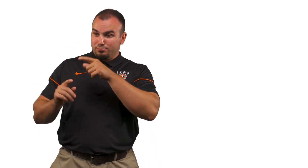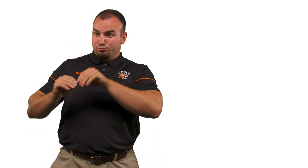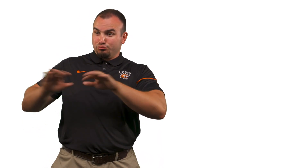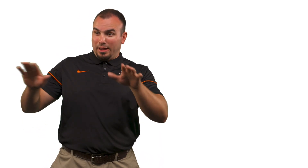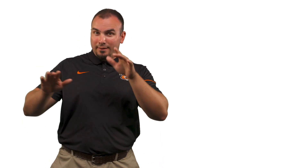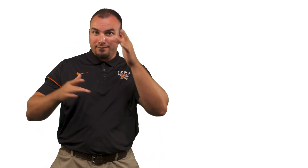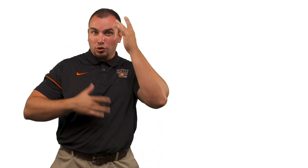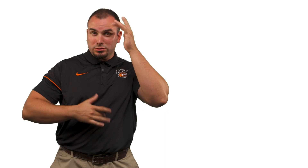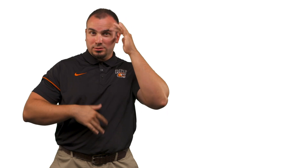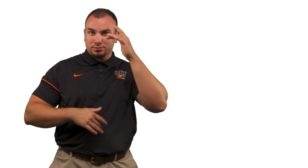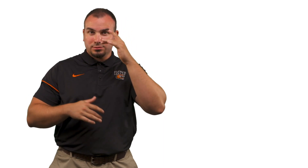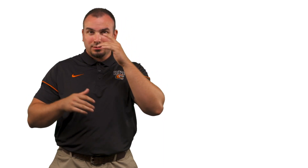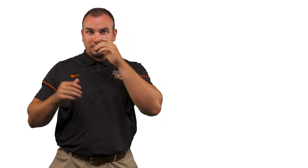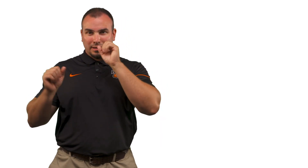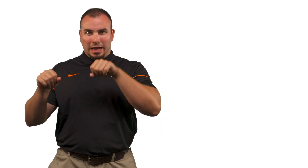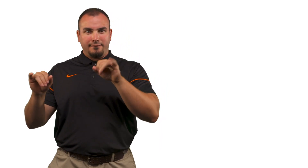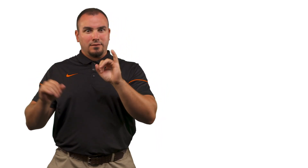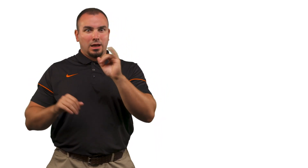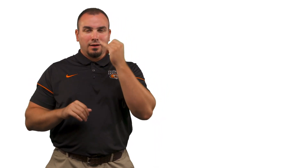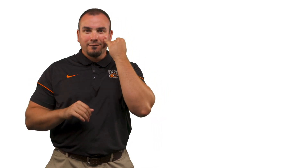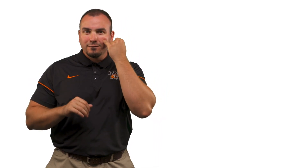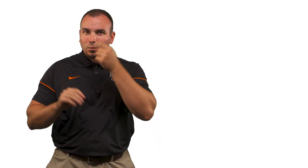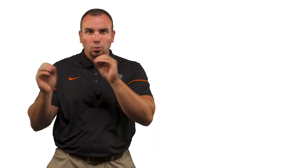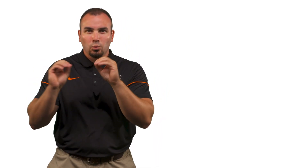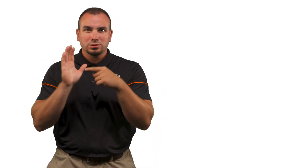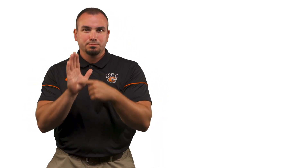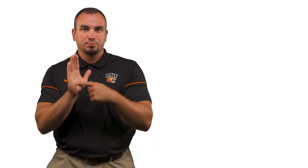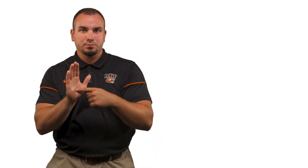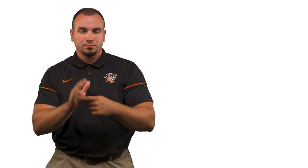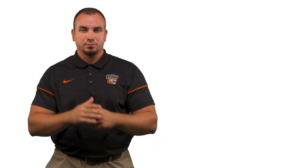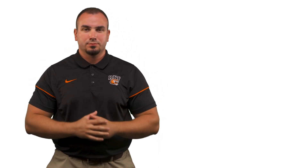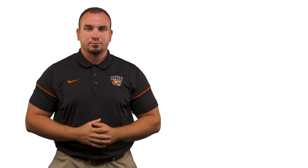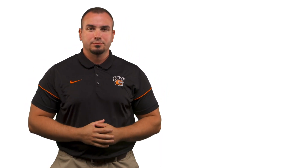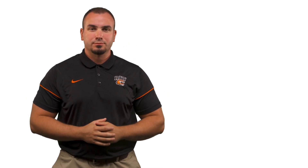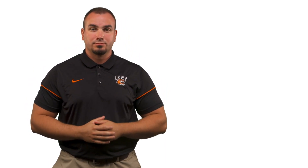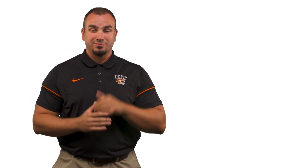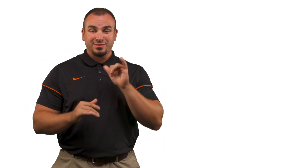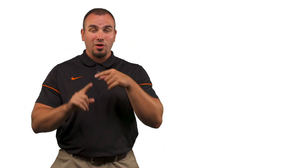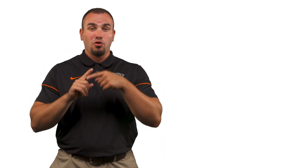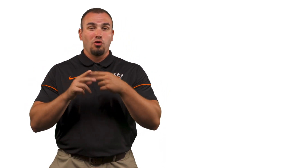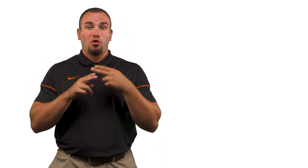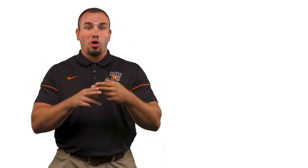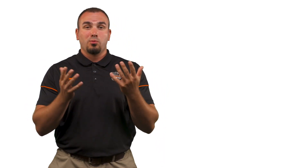shed virus and be infectious even if they don’t have any symptoms.